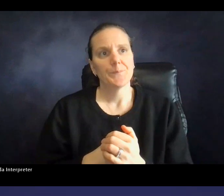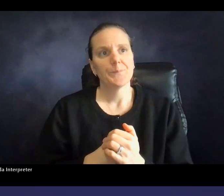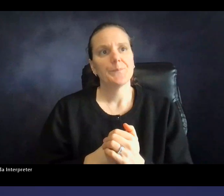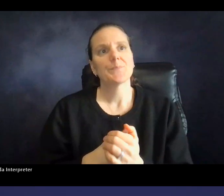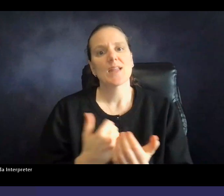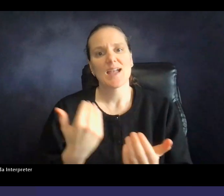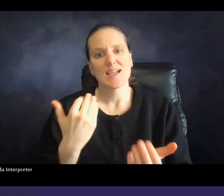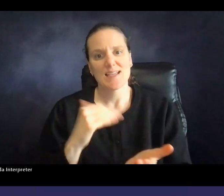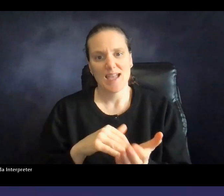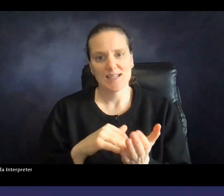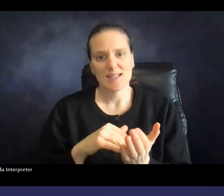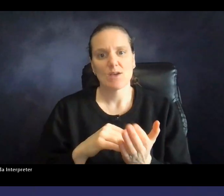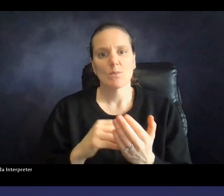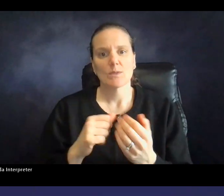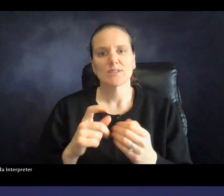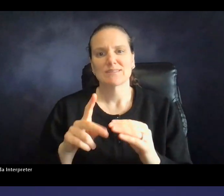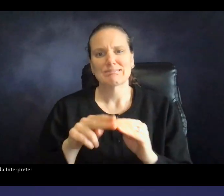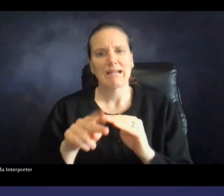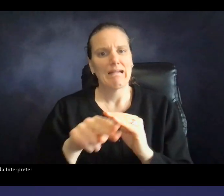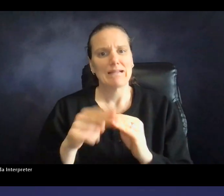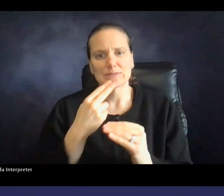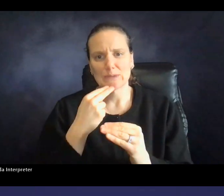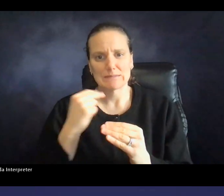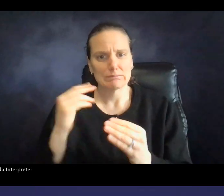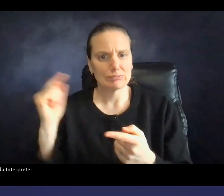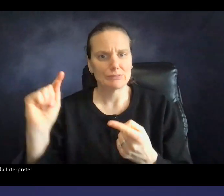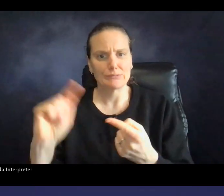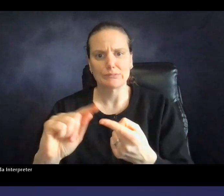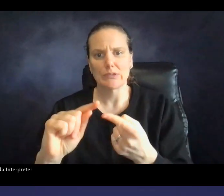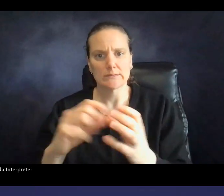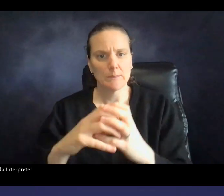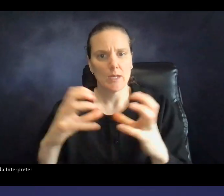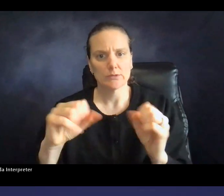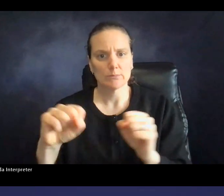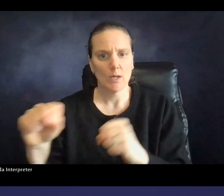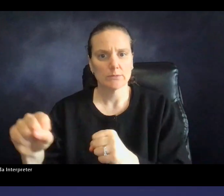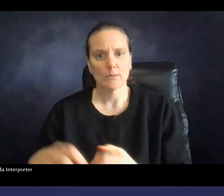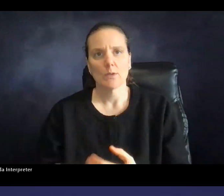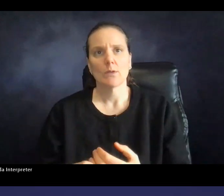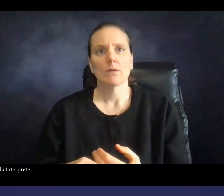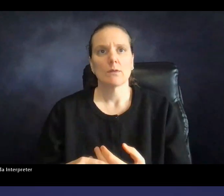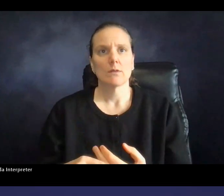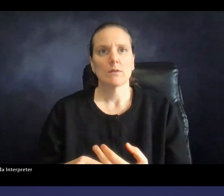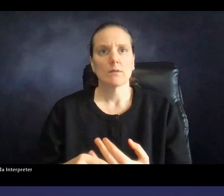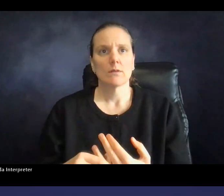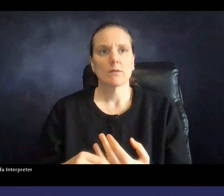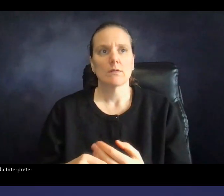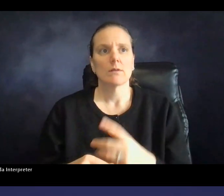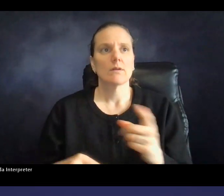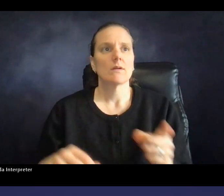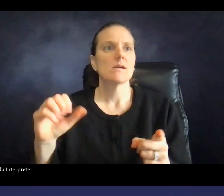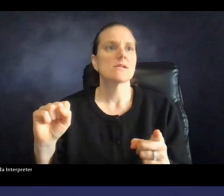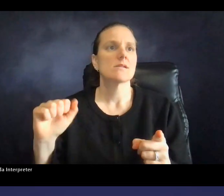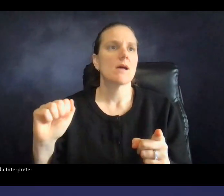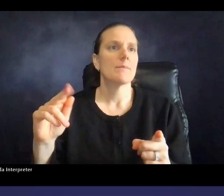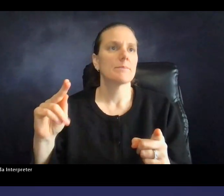we just wanna cut back on sweet as much as we can. Okay. Jennifer Sina. Sabina was just saying that the, the tongue. The tongue like retraining the tongue.